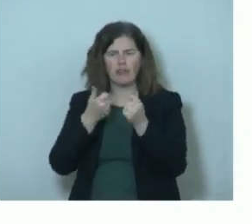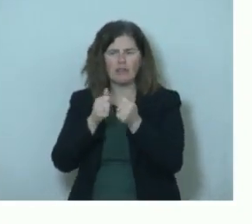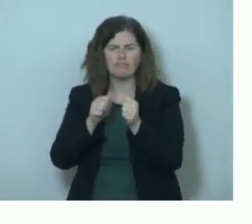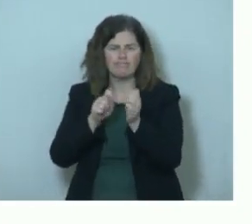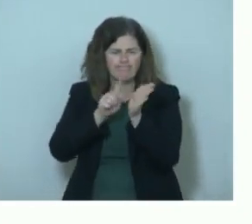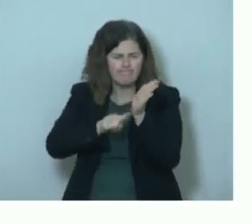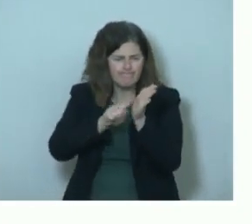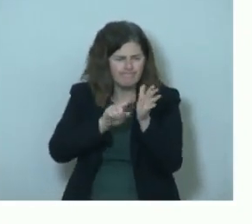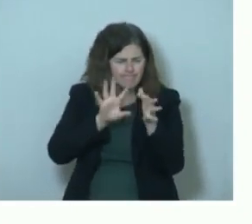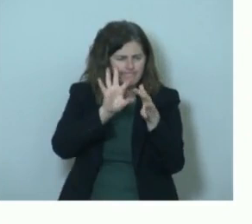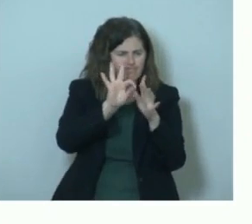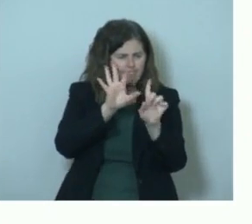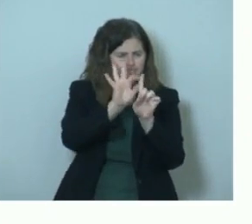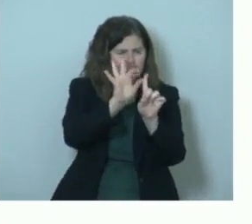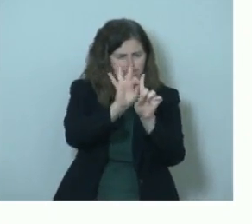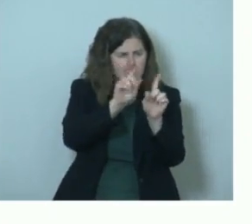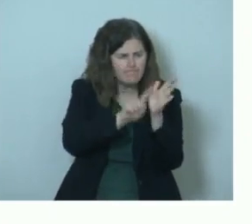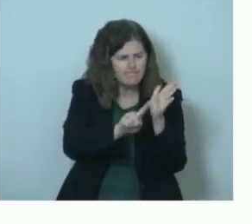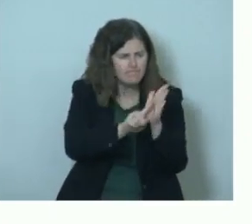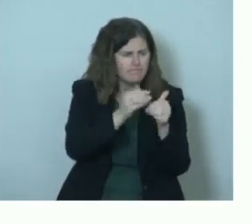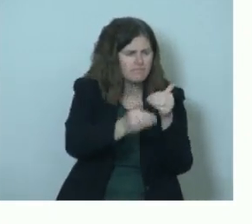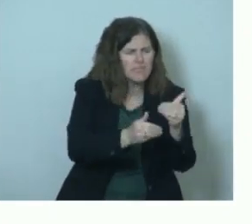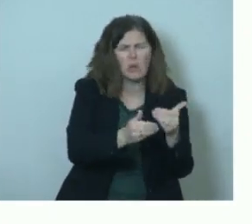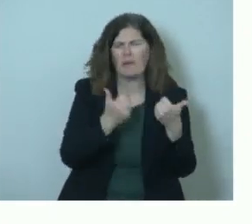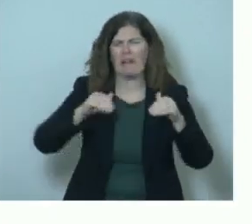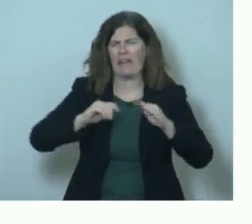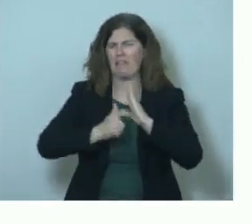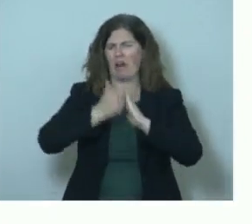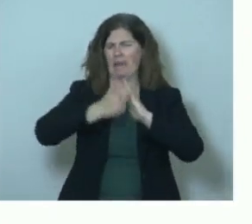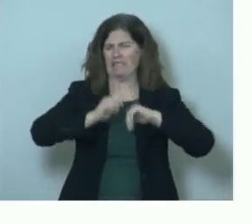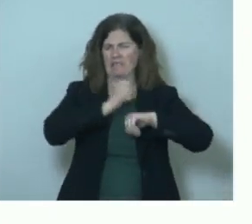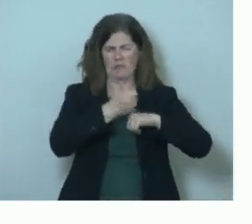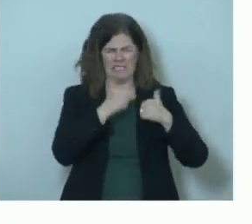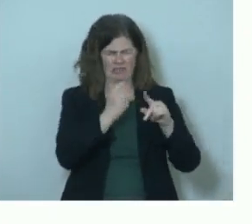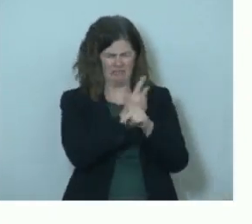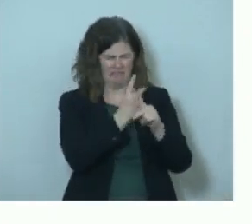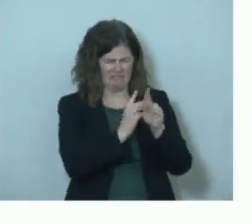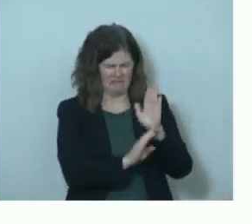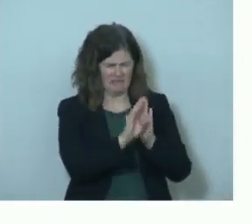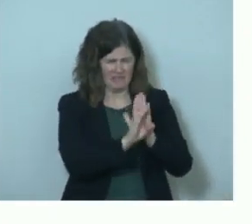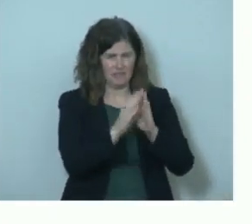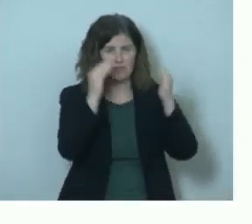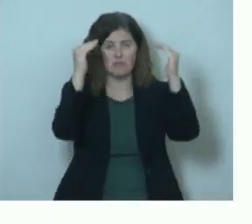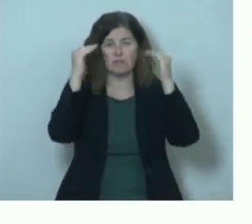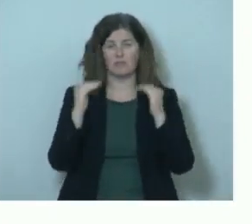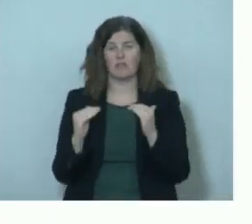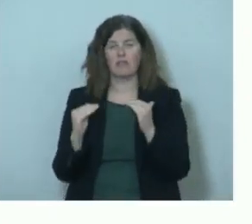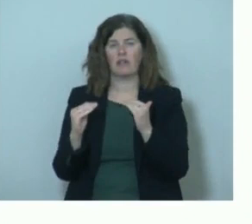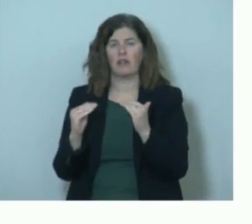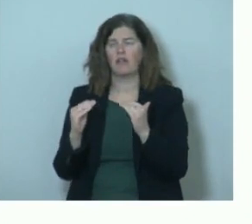I’M GOING TO MOVE TO ISOLATION OF THE CASE AND CONTACT. WE ARE DOING WELL ON THAT.